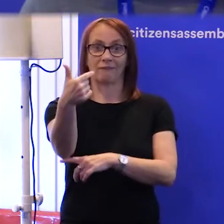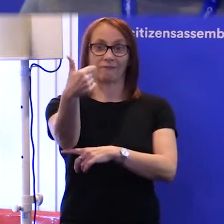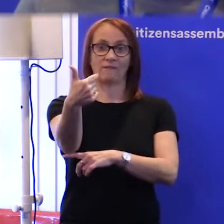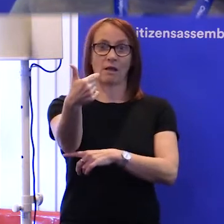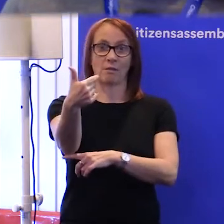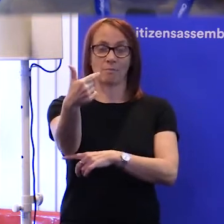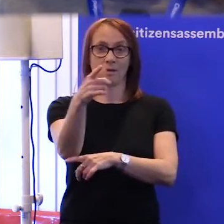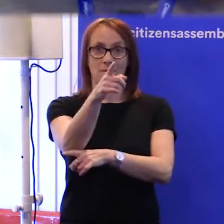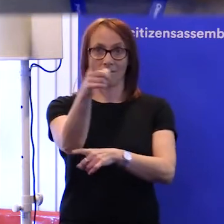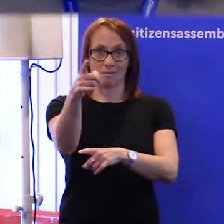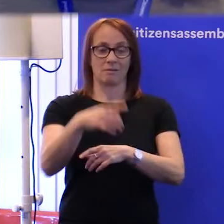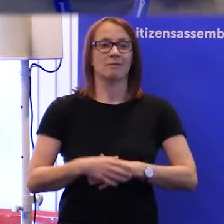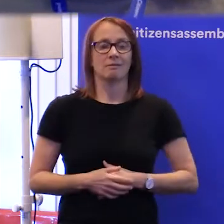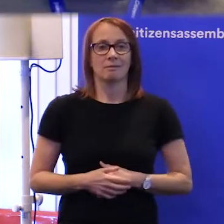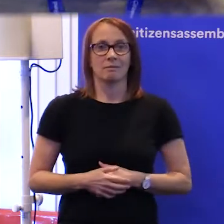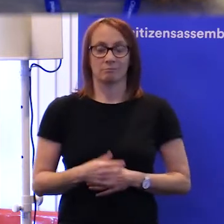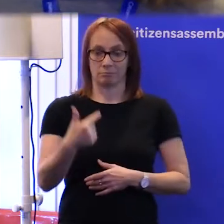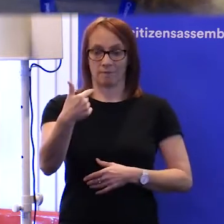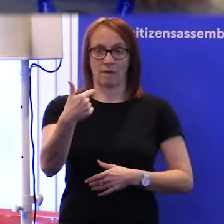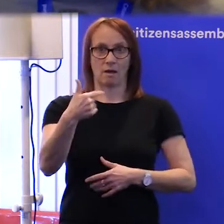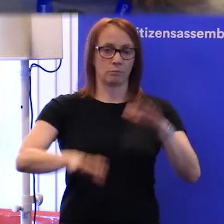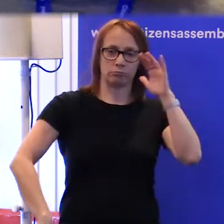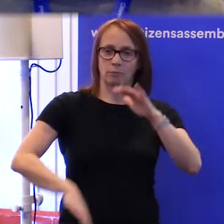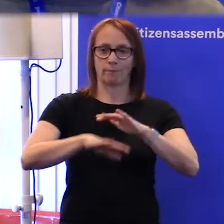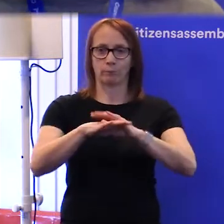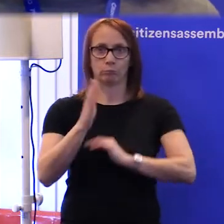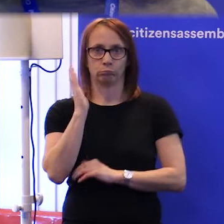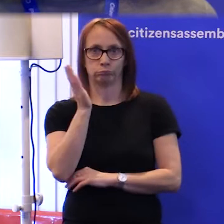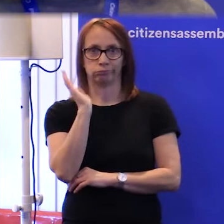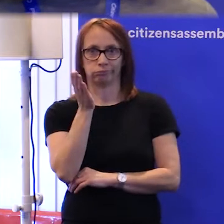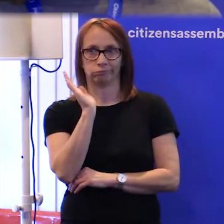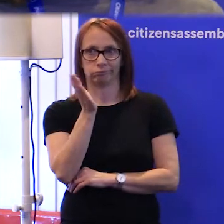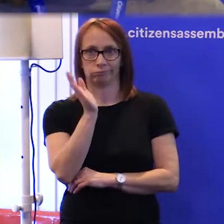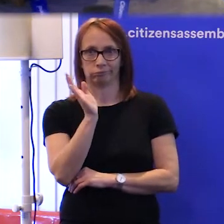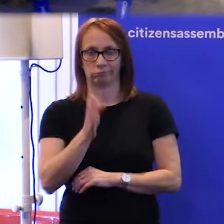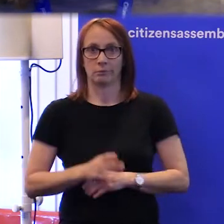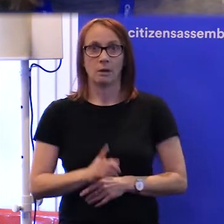us again this weekend and we are filming all the presentations but for this